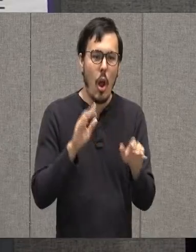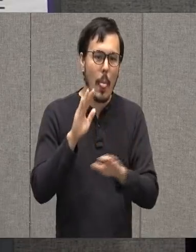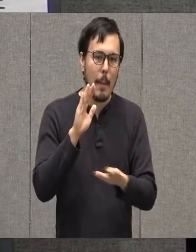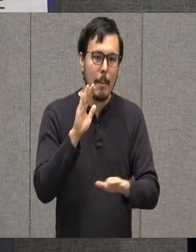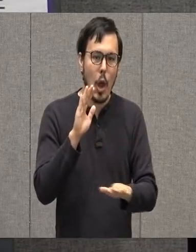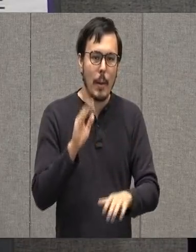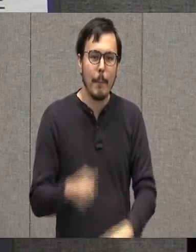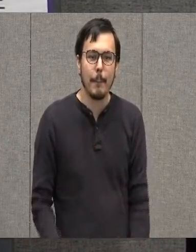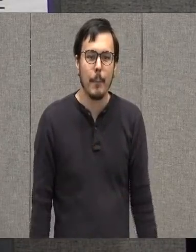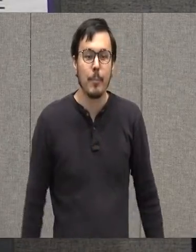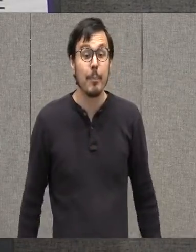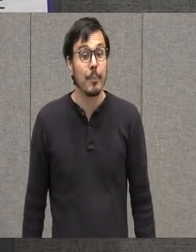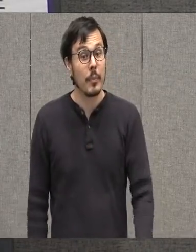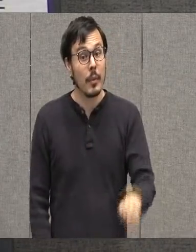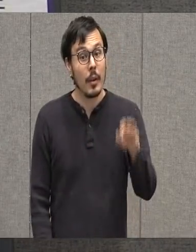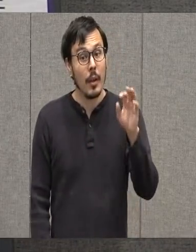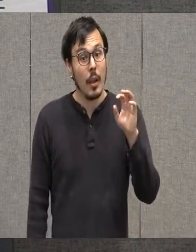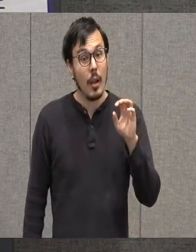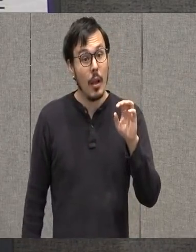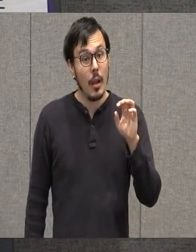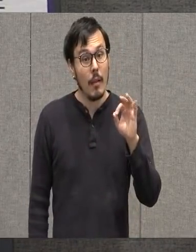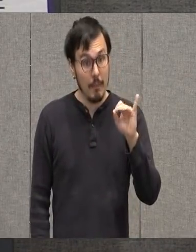15 is odd.